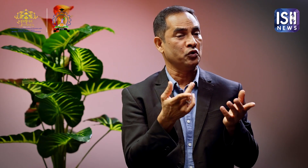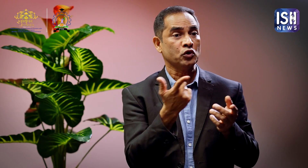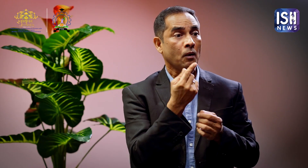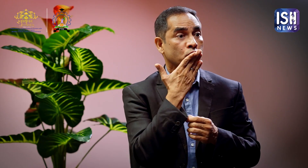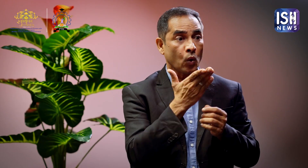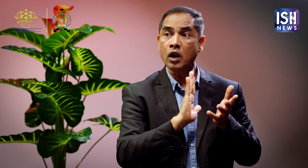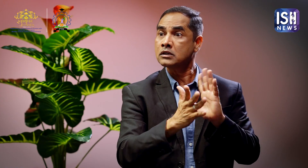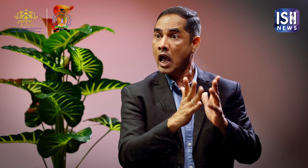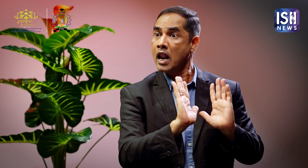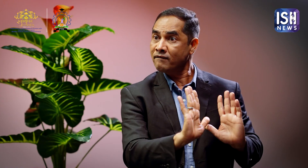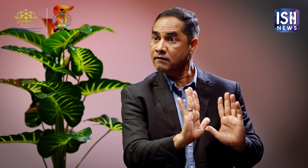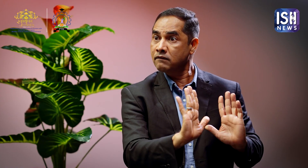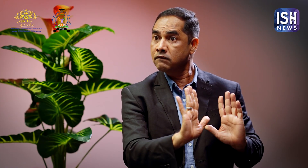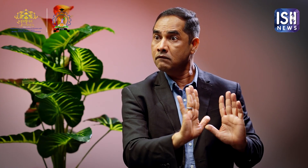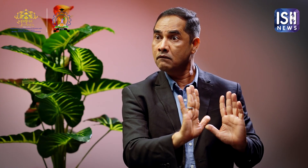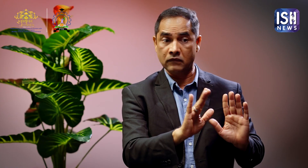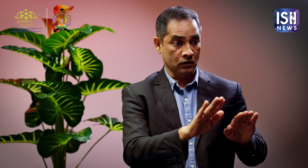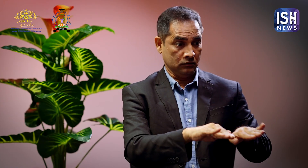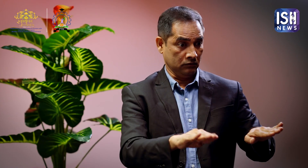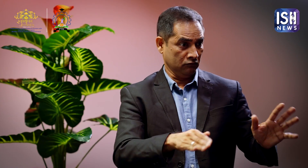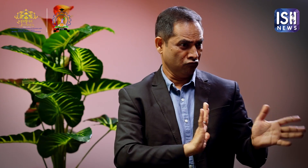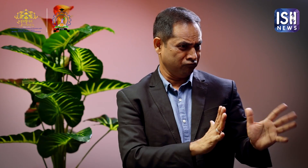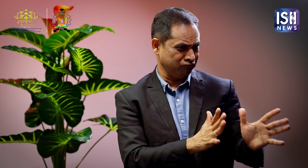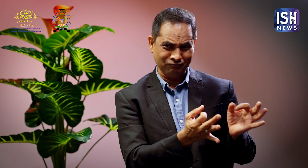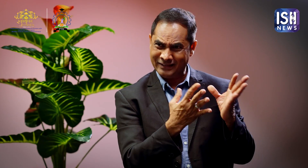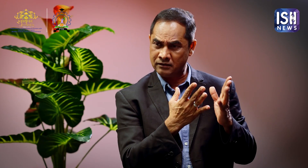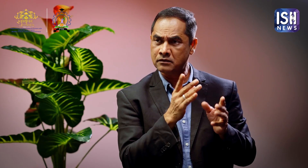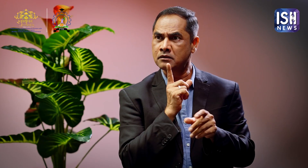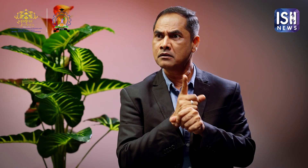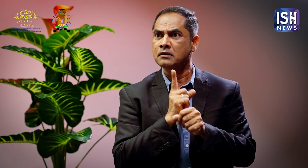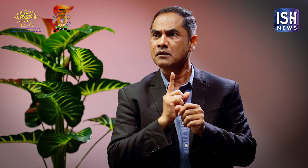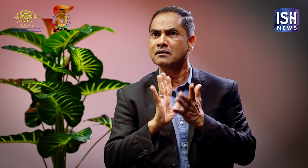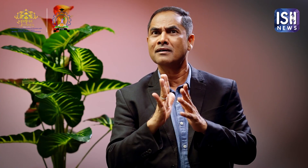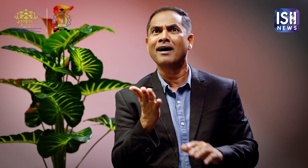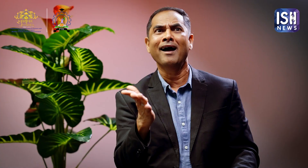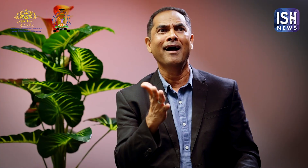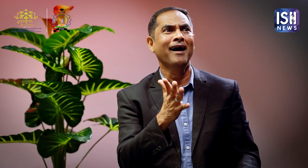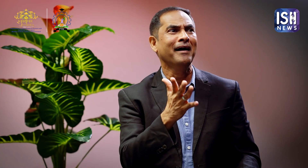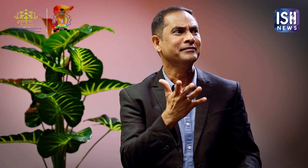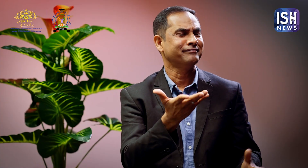A few schools adopted sign language, and the children were very fluent in ISL but they had no teachers fluent in ISL,